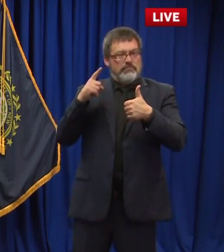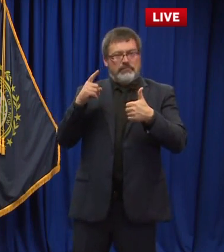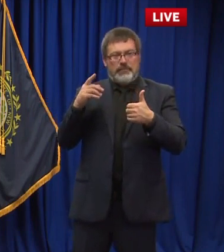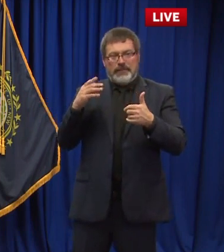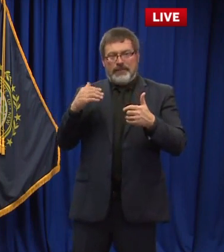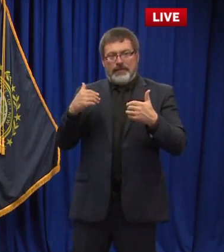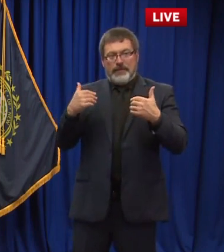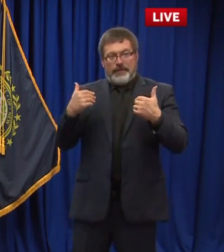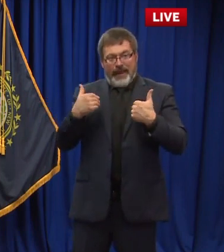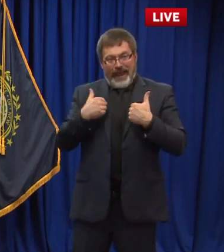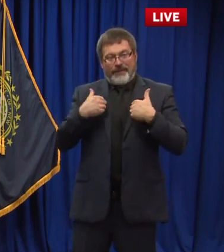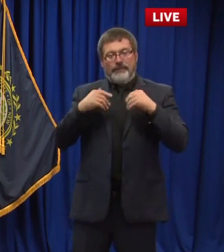WITH WHAT IS HAPPENING.